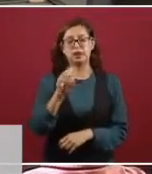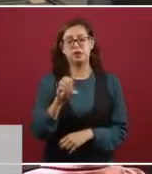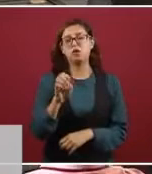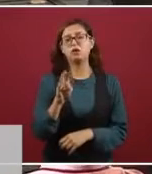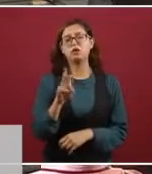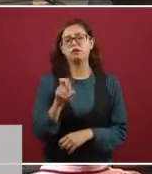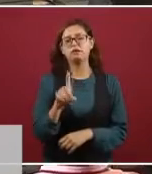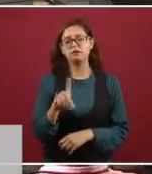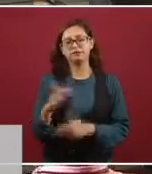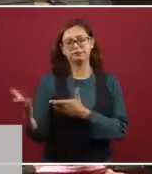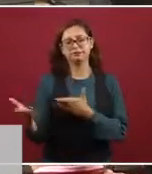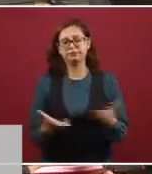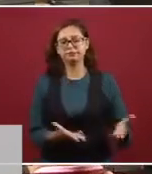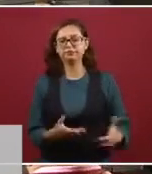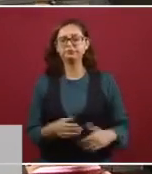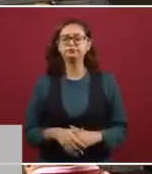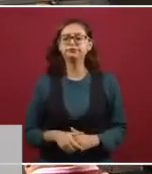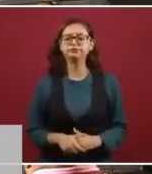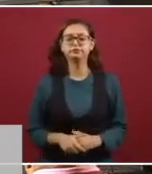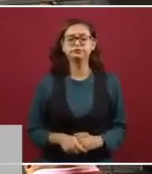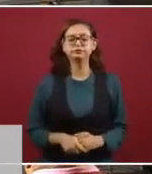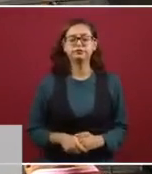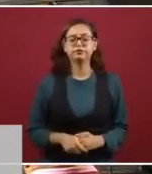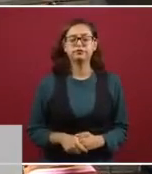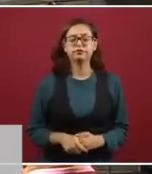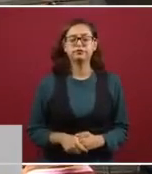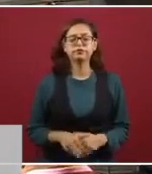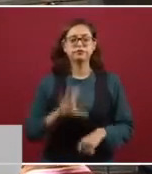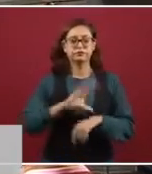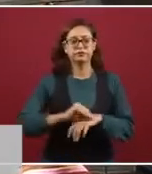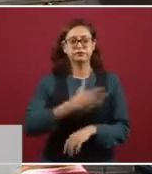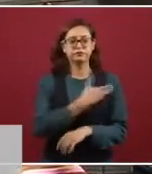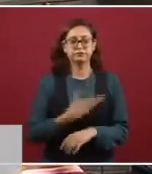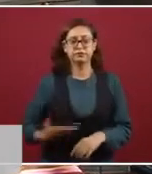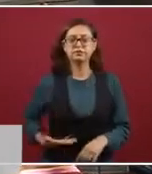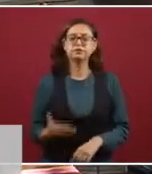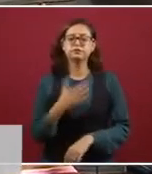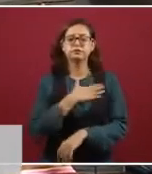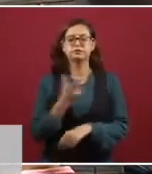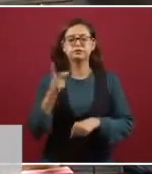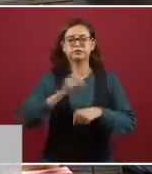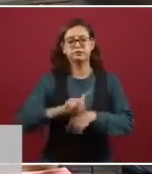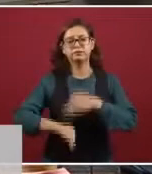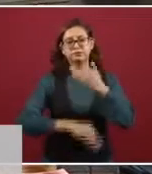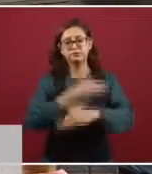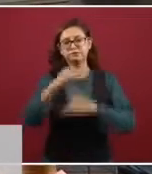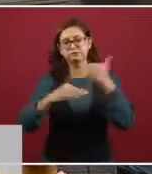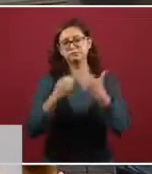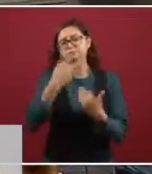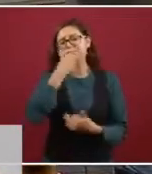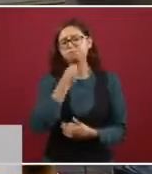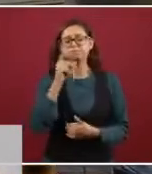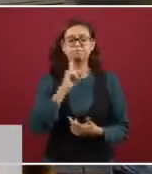and that is why the fierce resistance of the interest groups created to the changes carried out by the government of the Fourth Transformation in Mexico